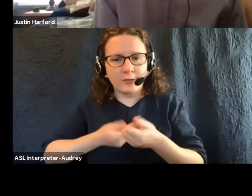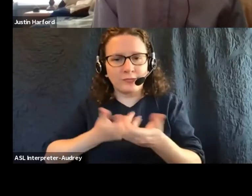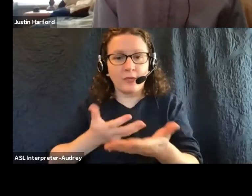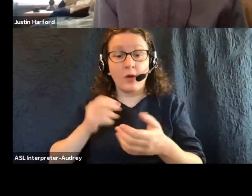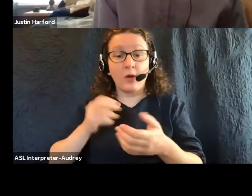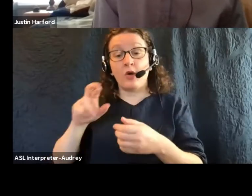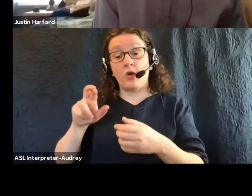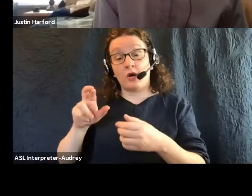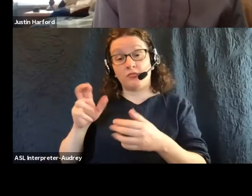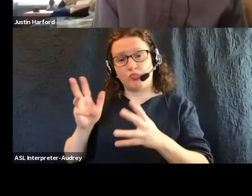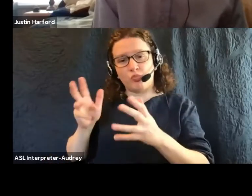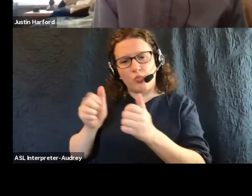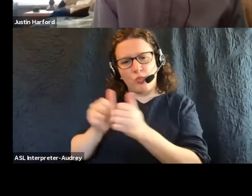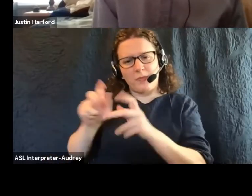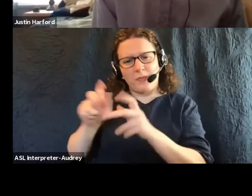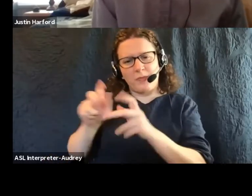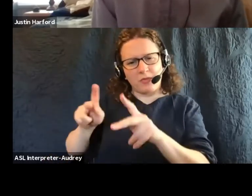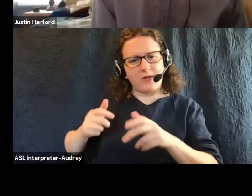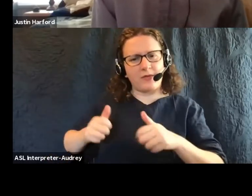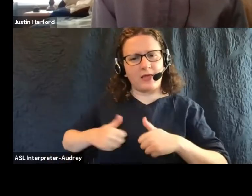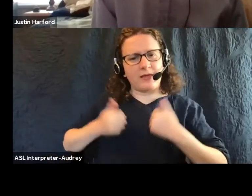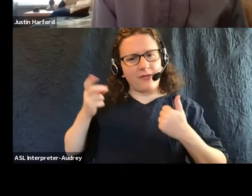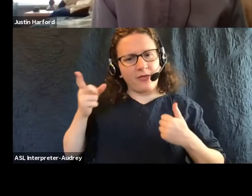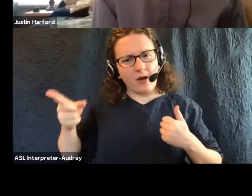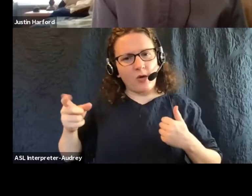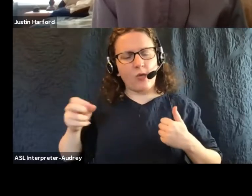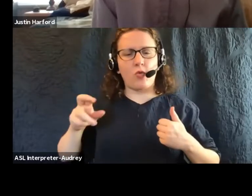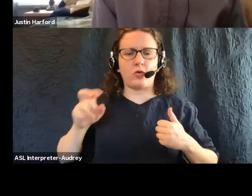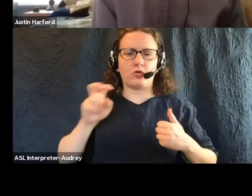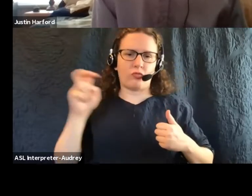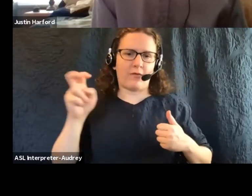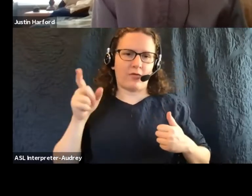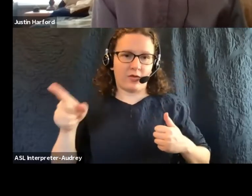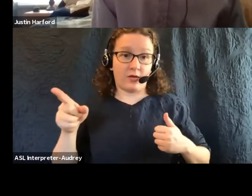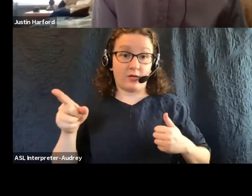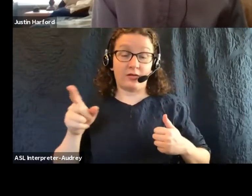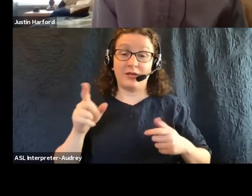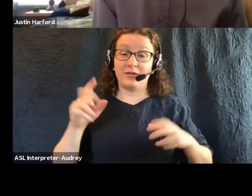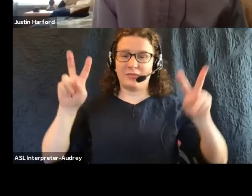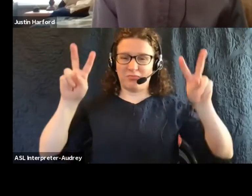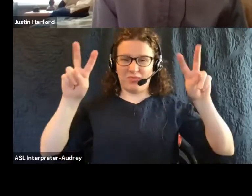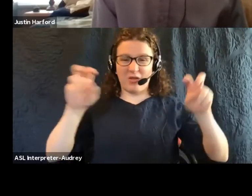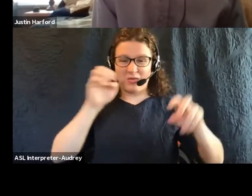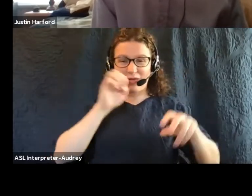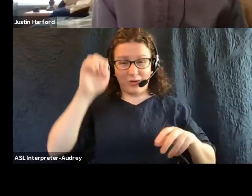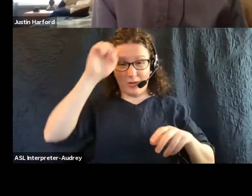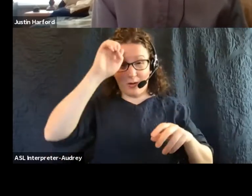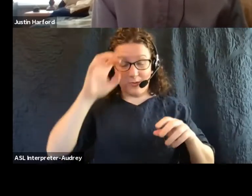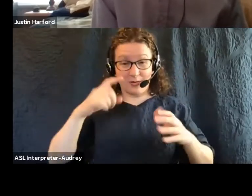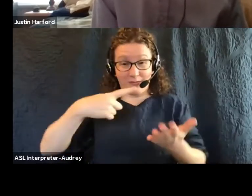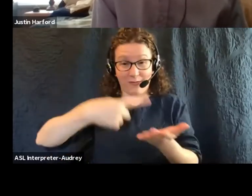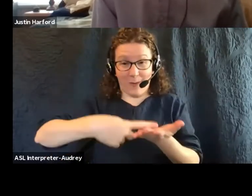Of course, we have this titled as a Europe Forum but in reality this might not exactly